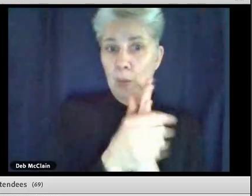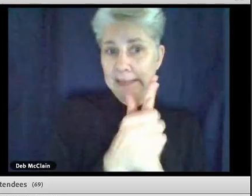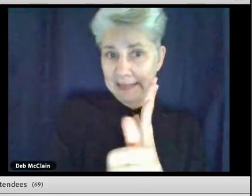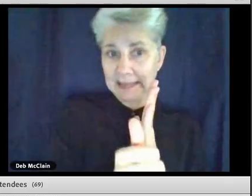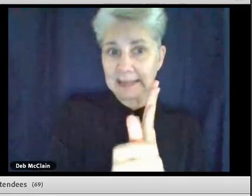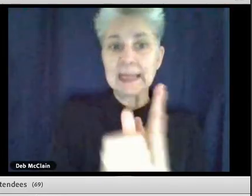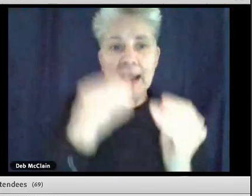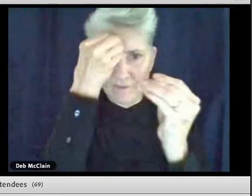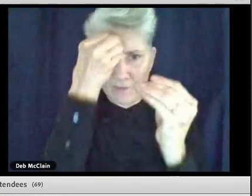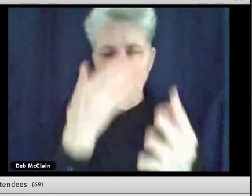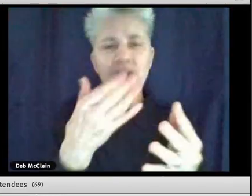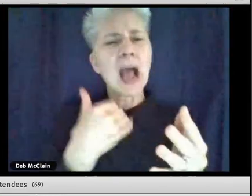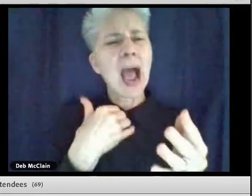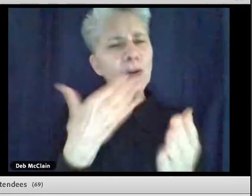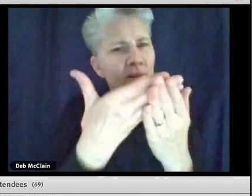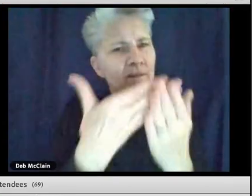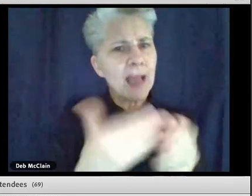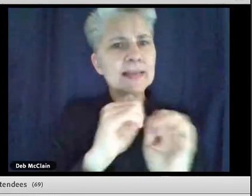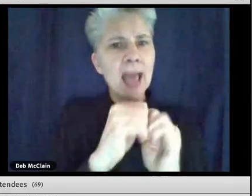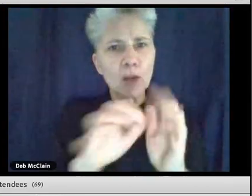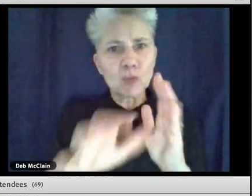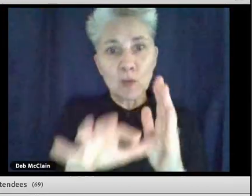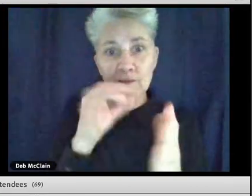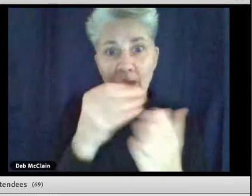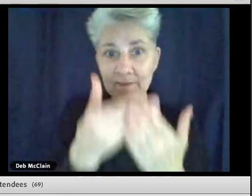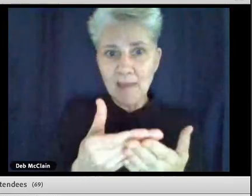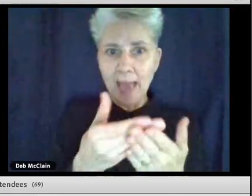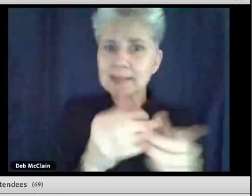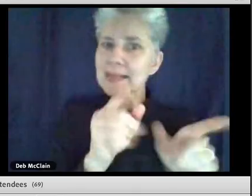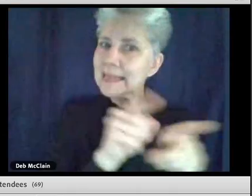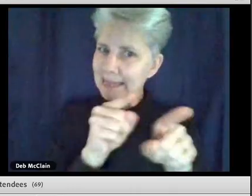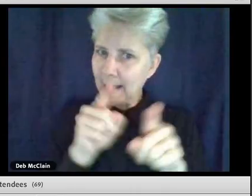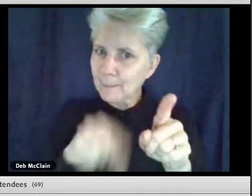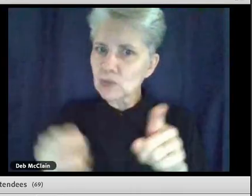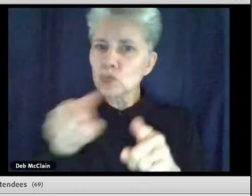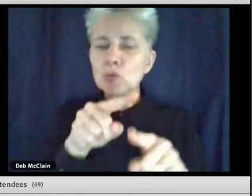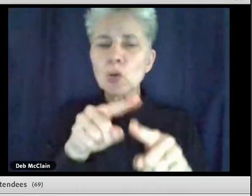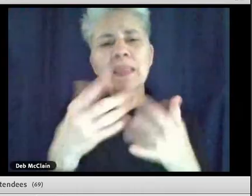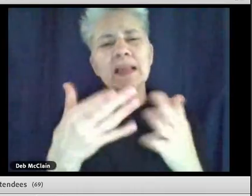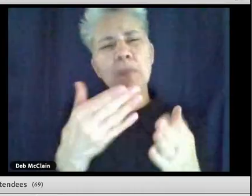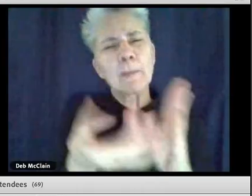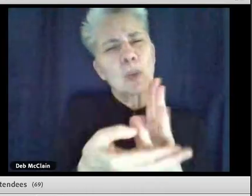and I do know about facts and how to find facts as you guys do as well, so this may be a review for some people,